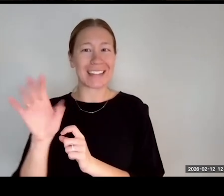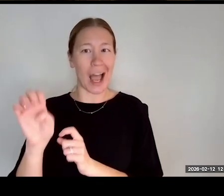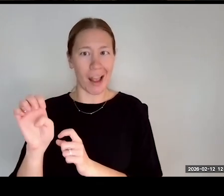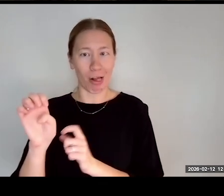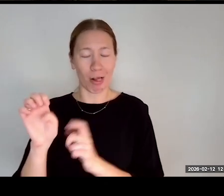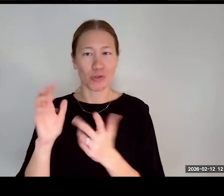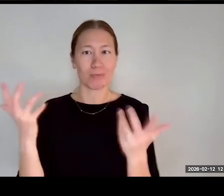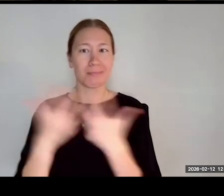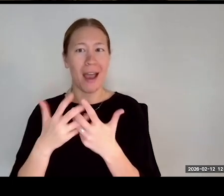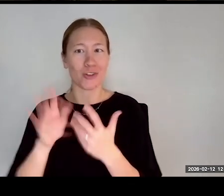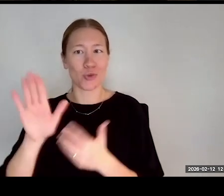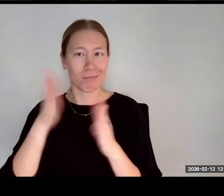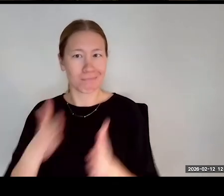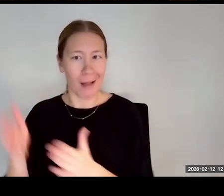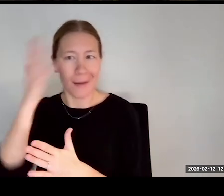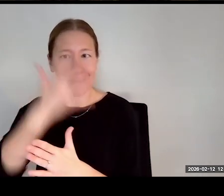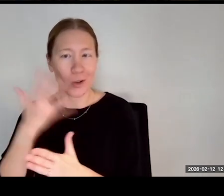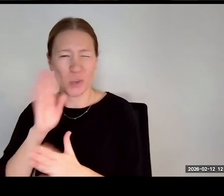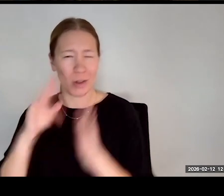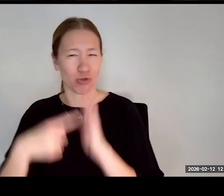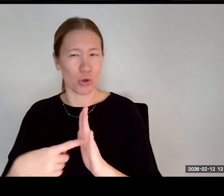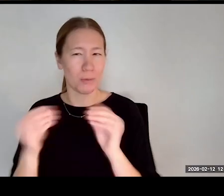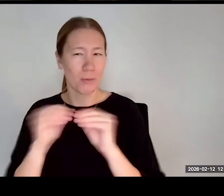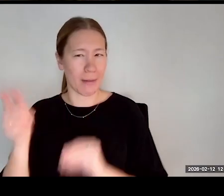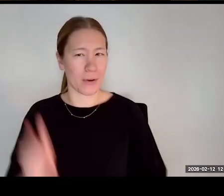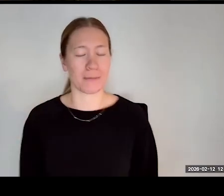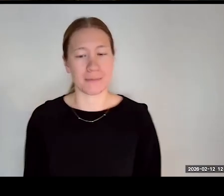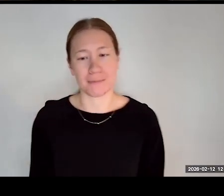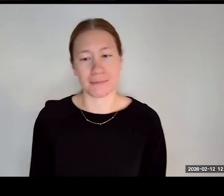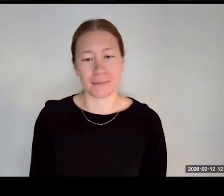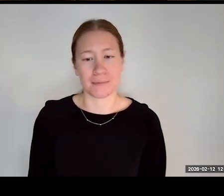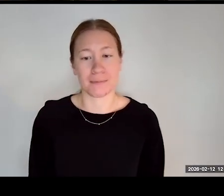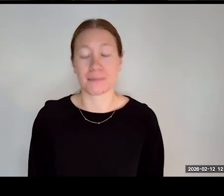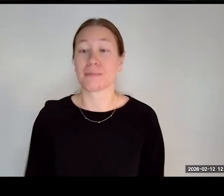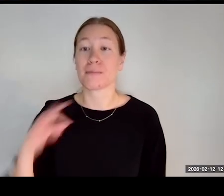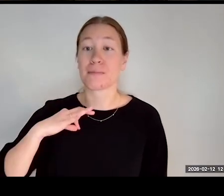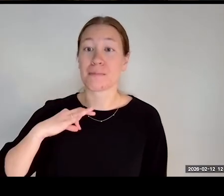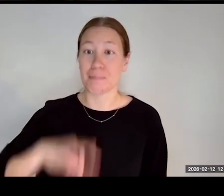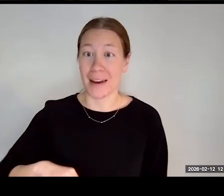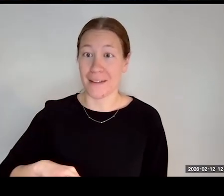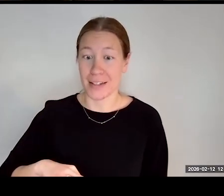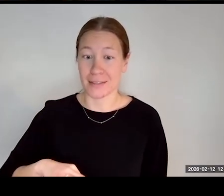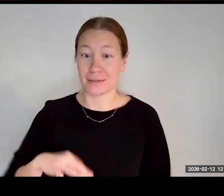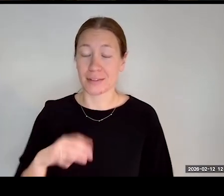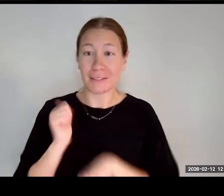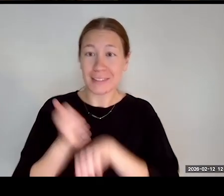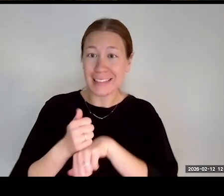And I'll show you how to do that today during the demo. The benefits of having headings actually apply to all of us.